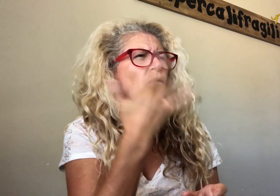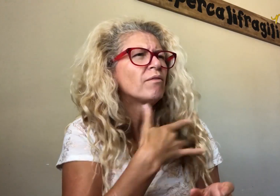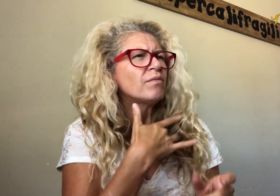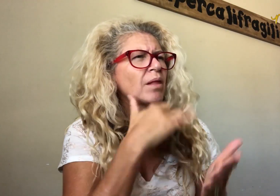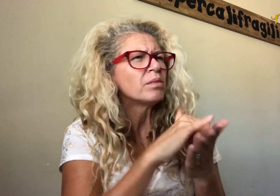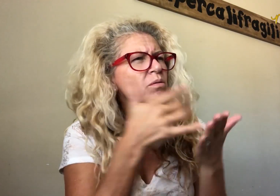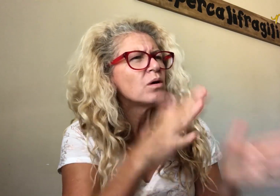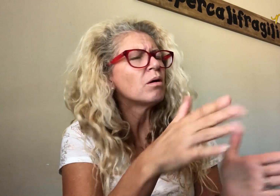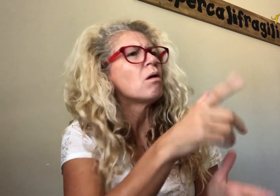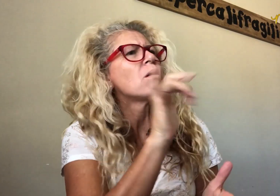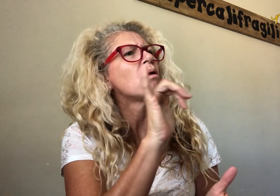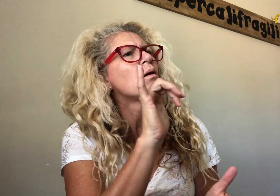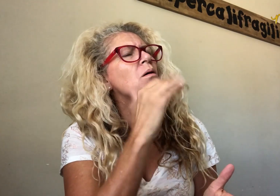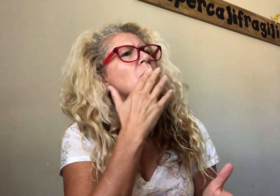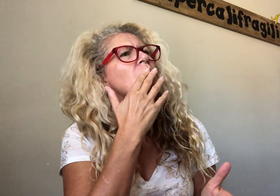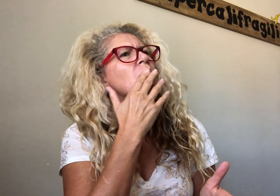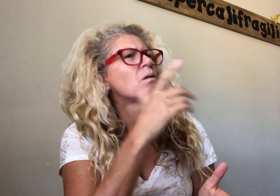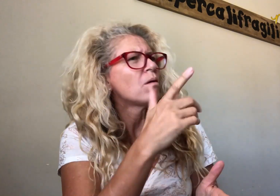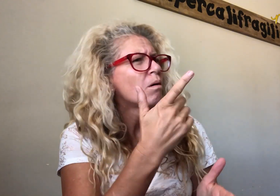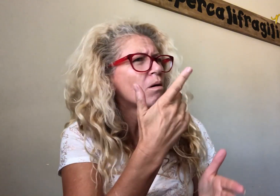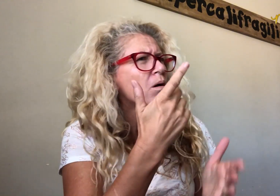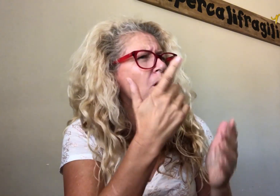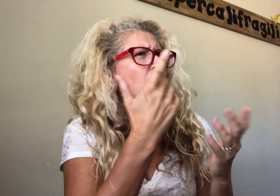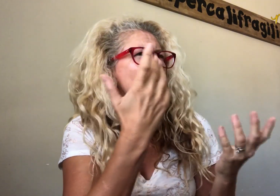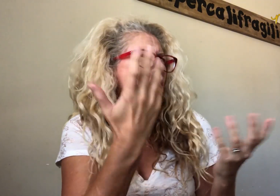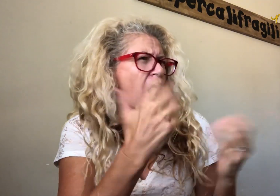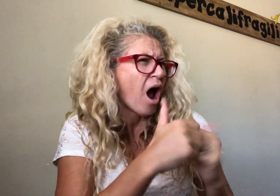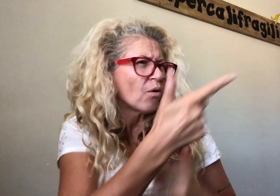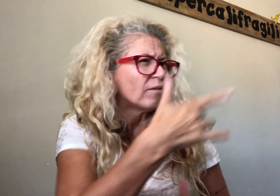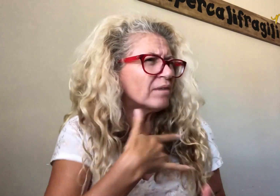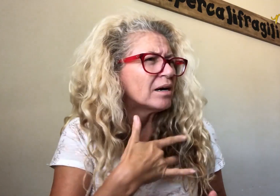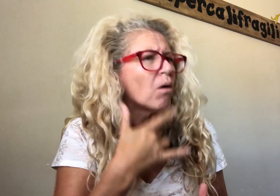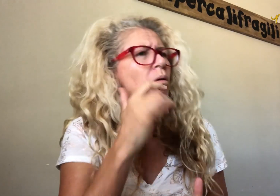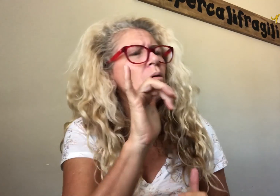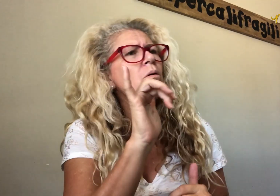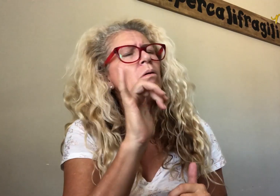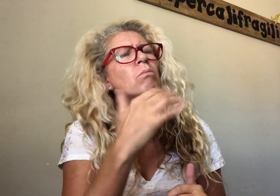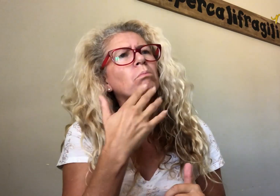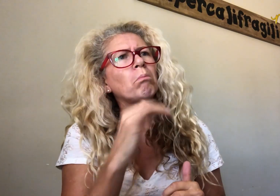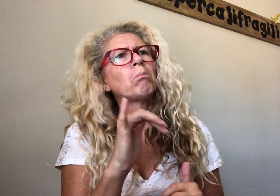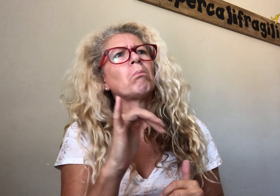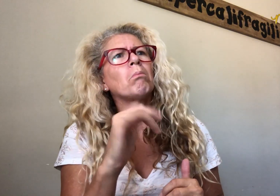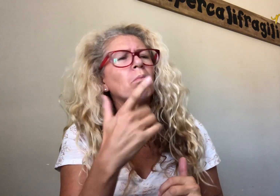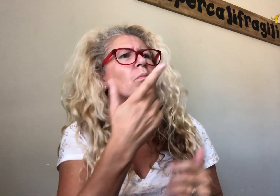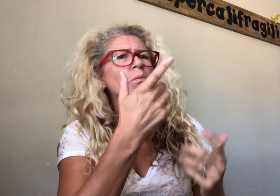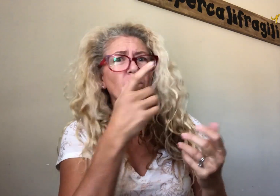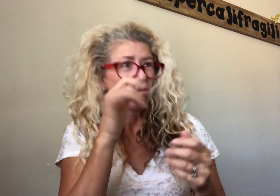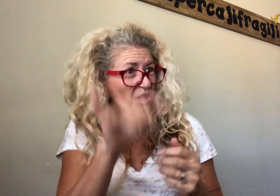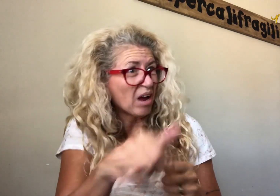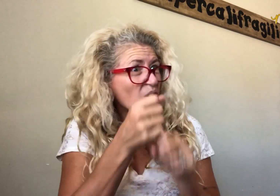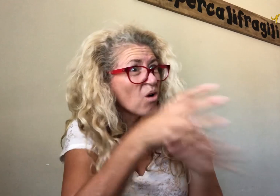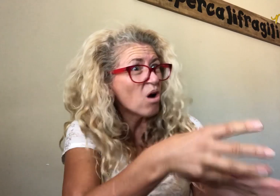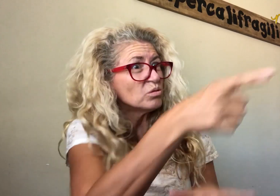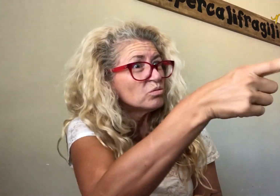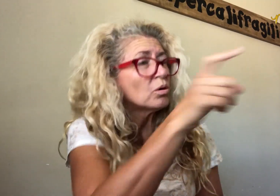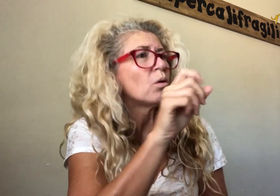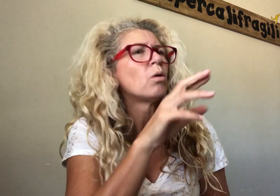Why do you feel that way? Well...how do you feel? Hmm...what caused it?